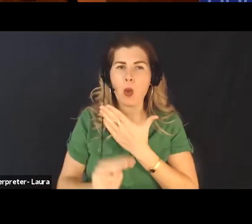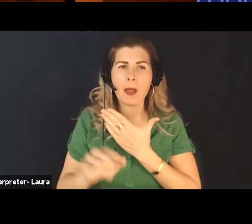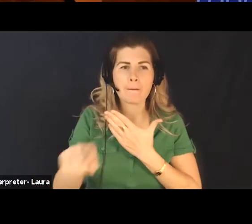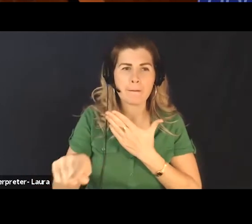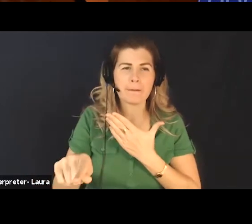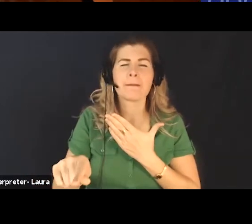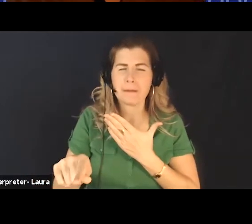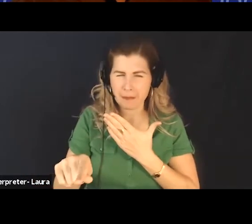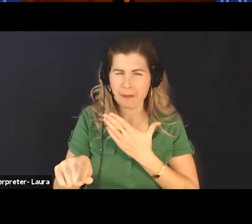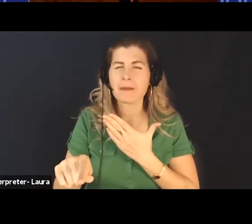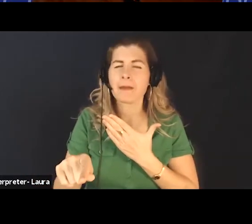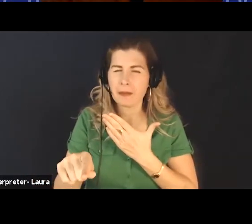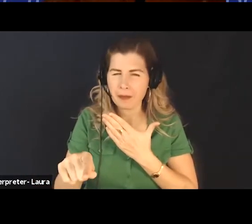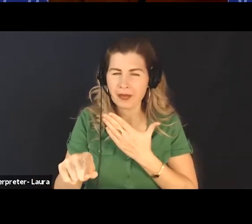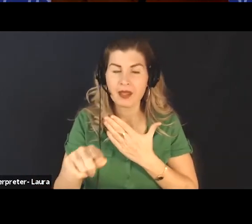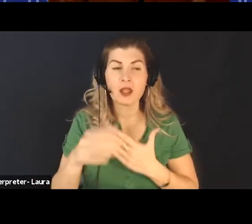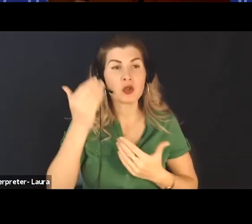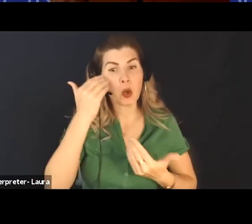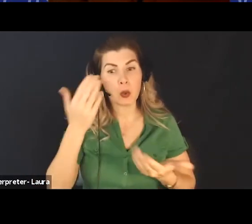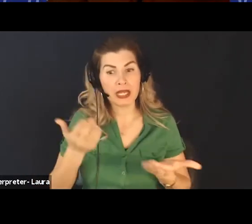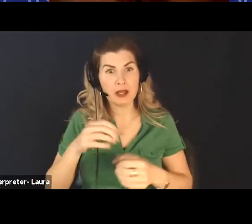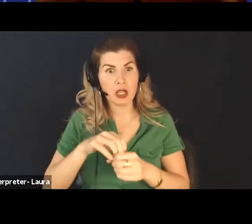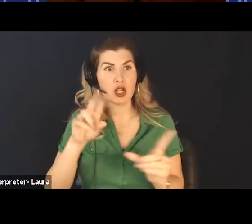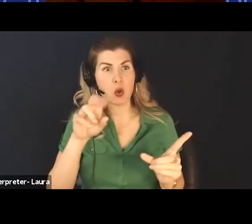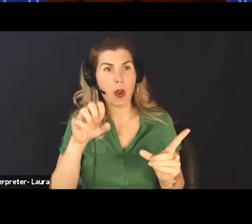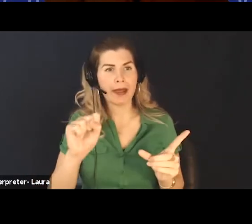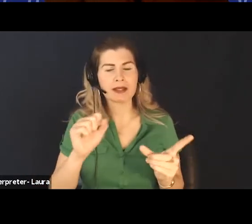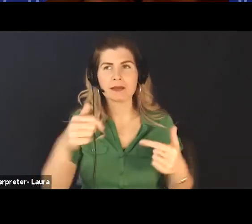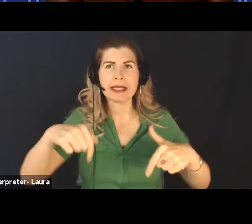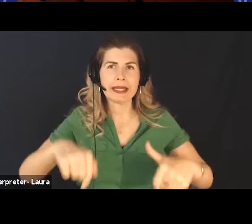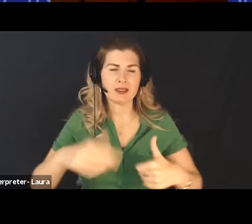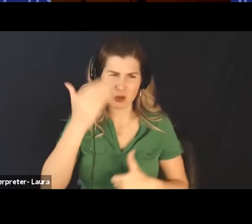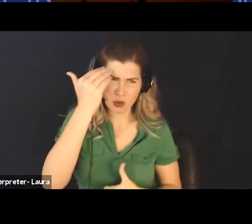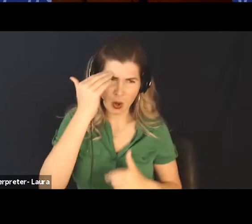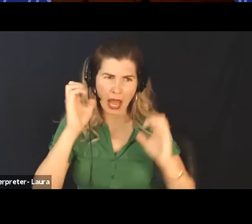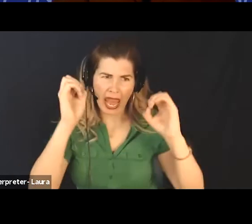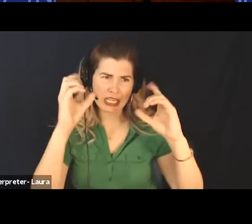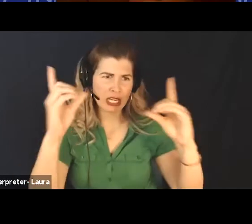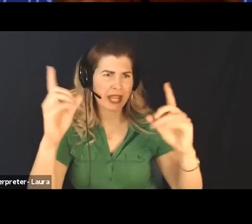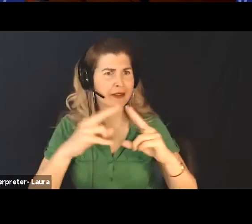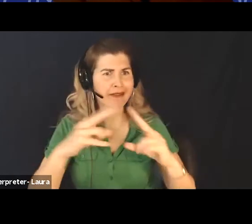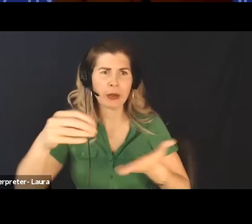But in the United States where education is expensive, students go into debt to get it, and it takes many years to